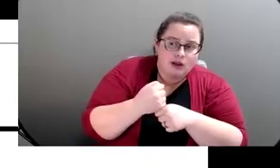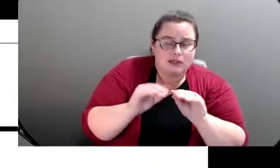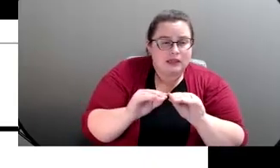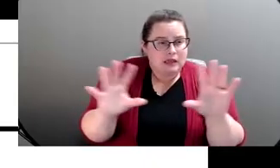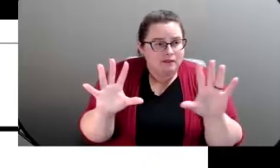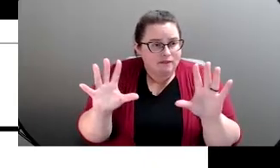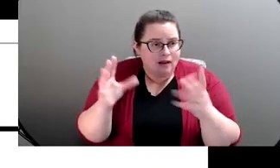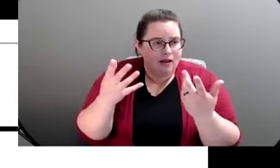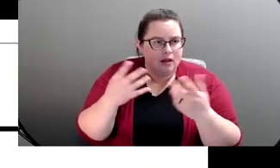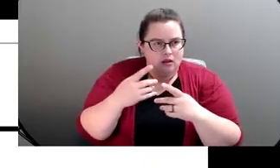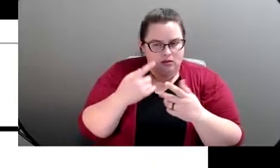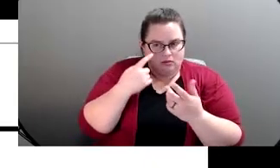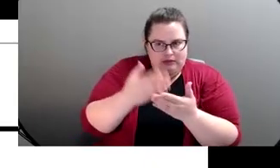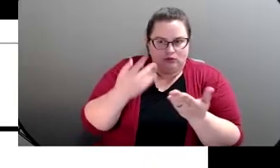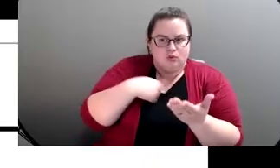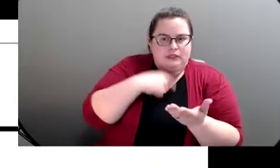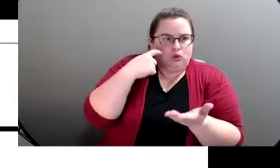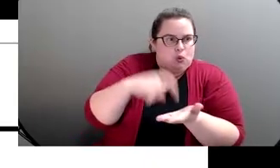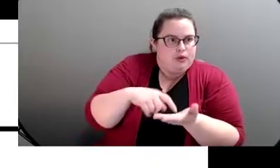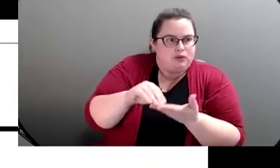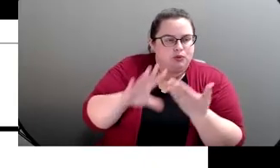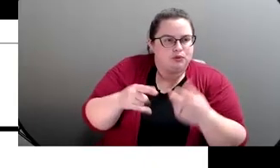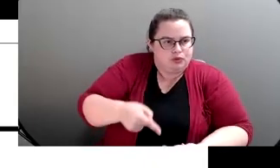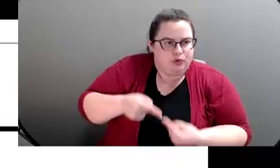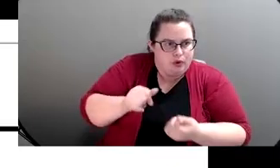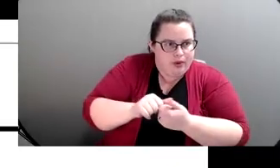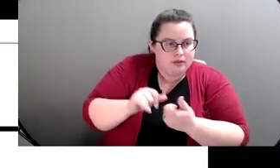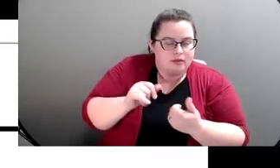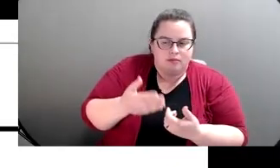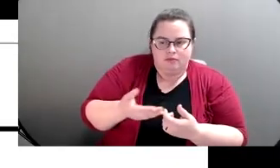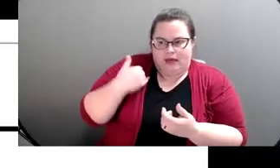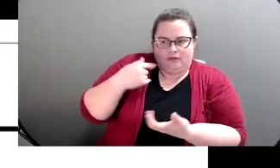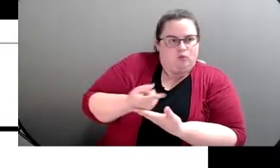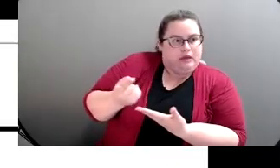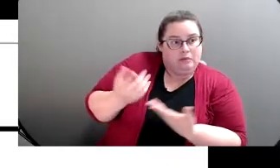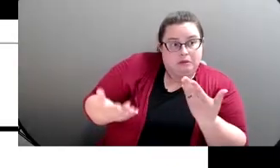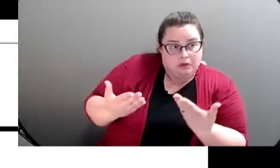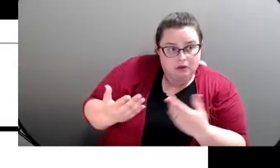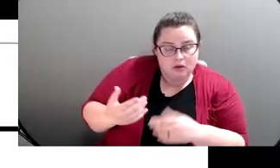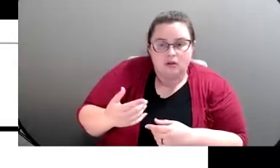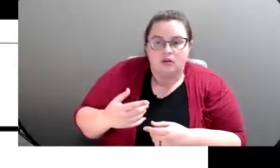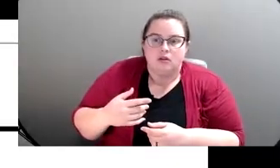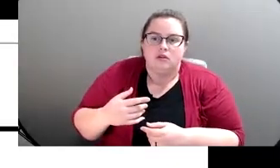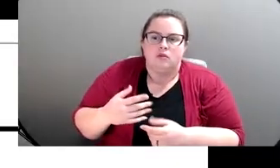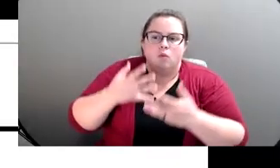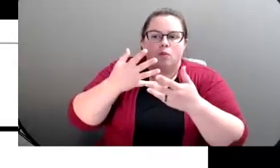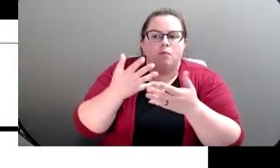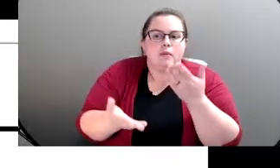some students were struggling with, maybe from the past week. We want to, we may want to identify